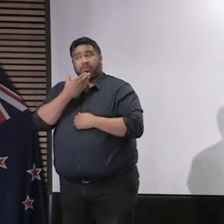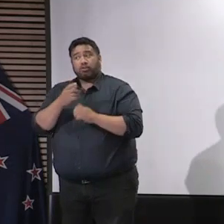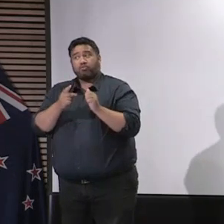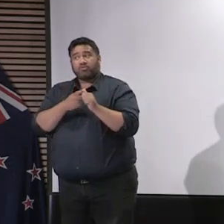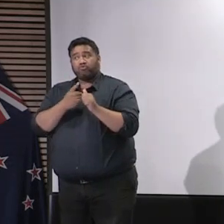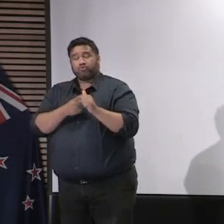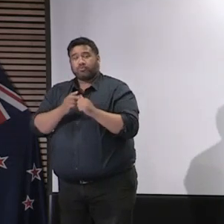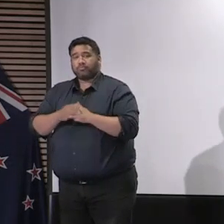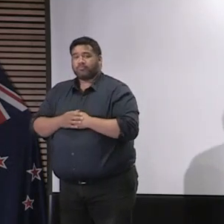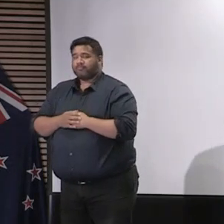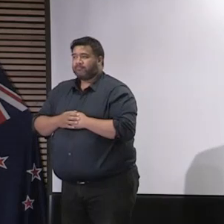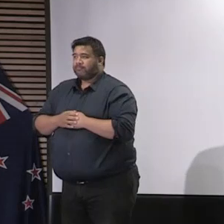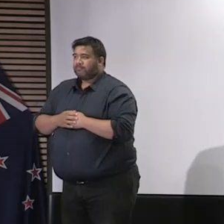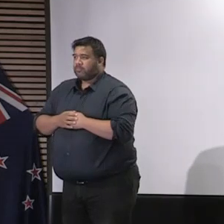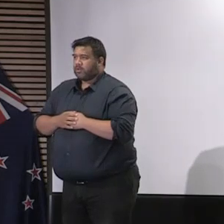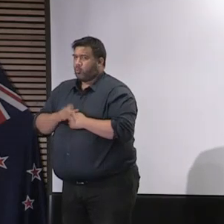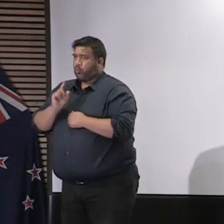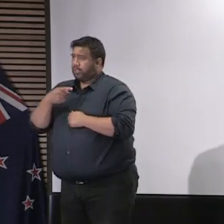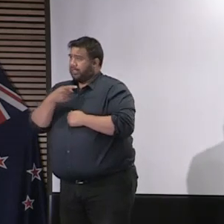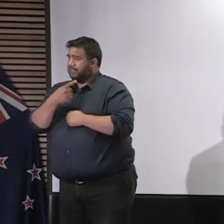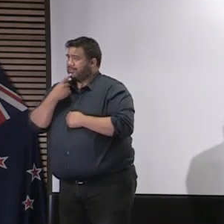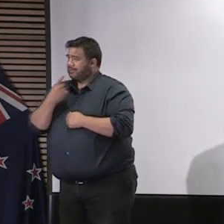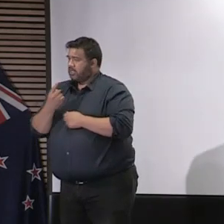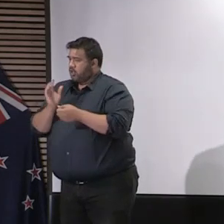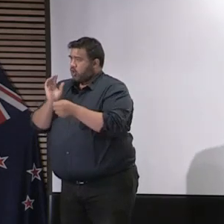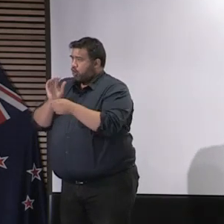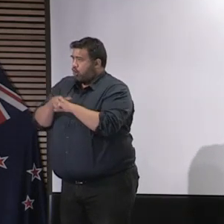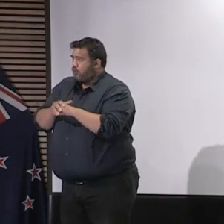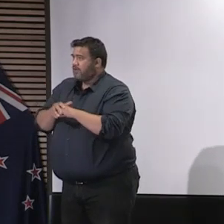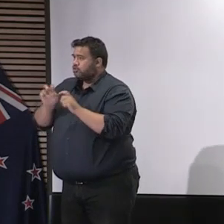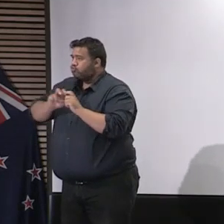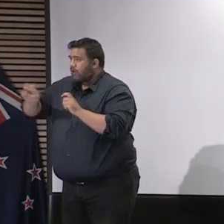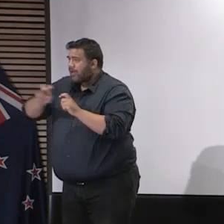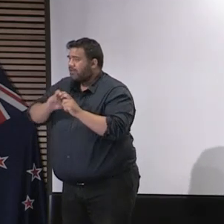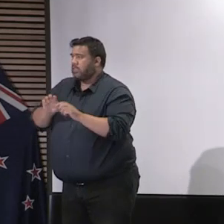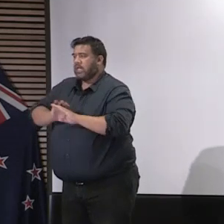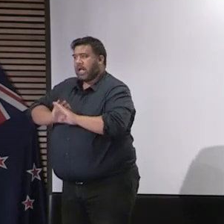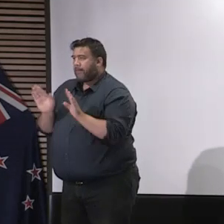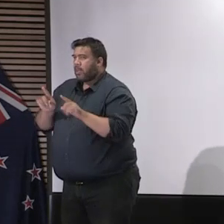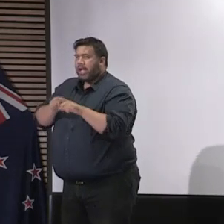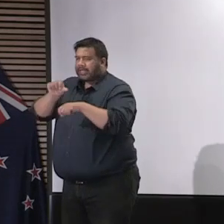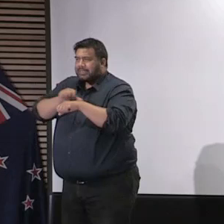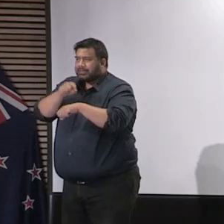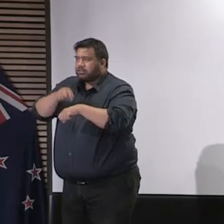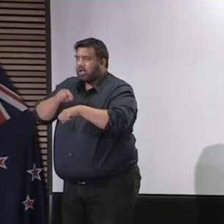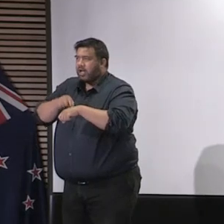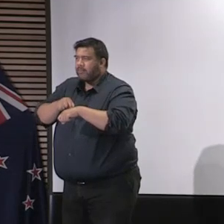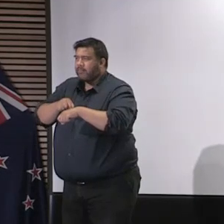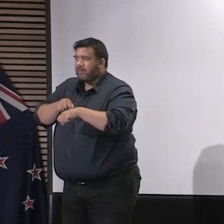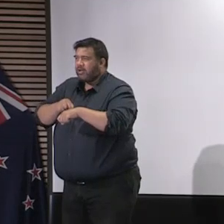community. Thank you. Thank you, Andrew. Firstly, I would like to echo